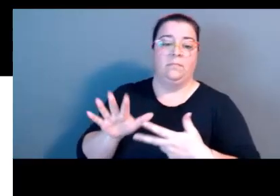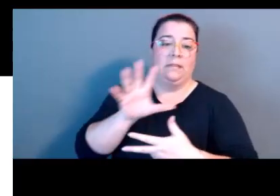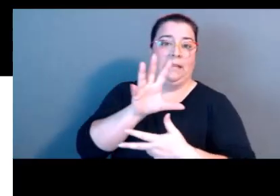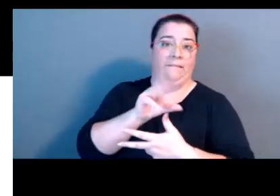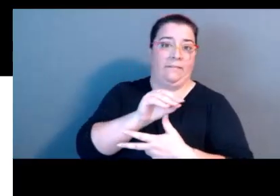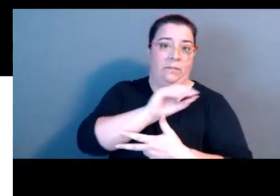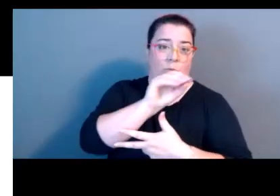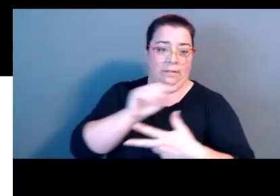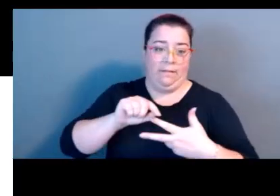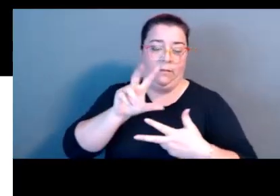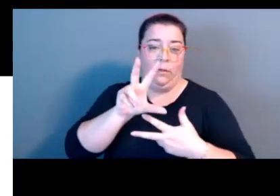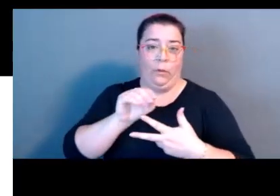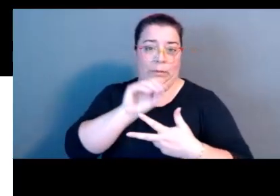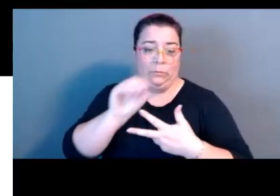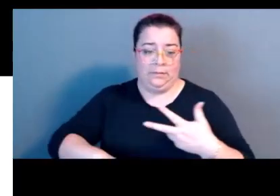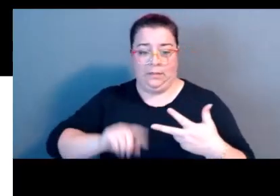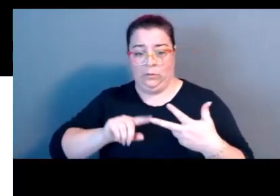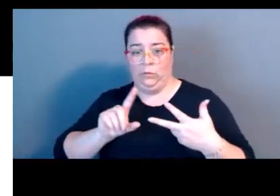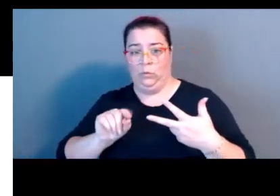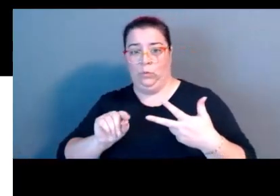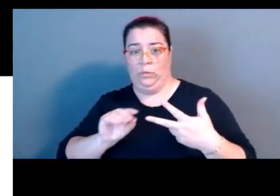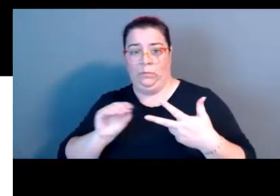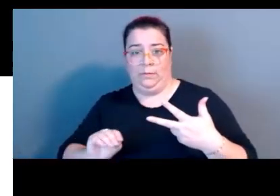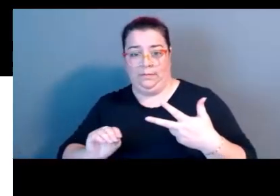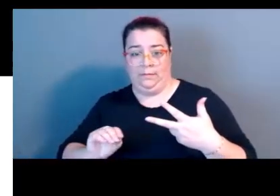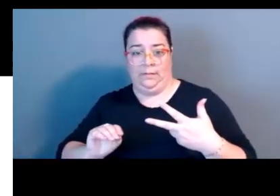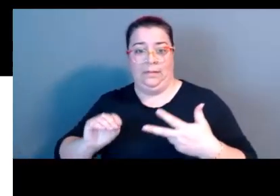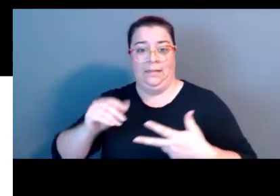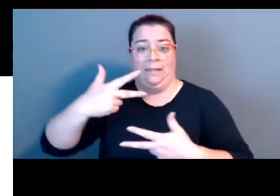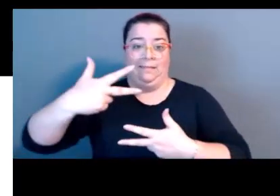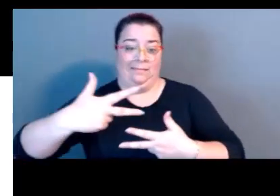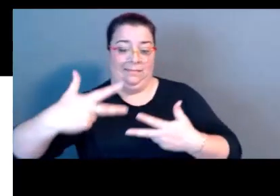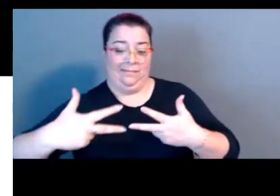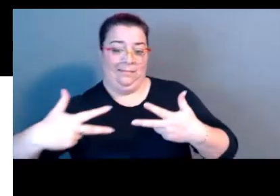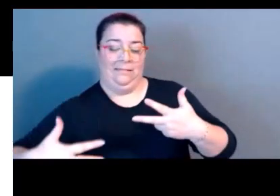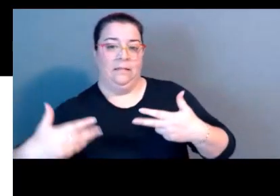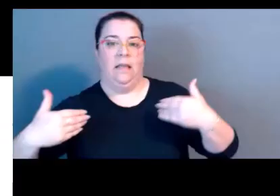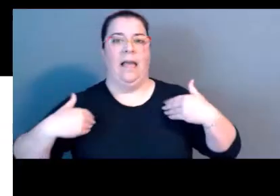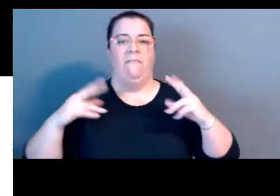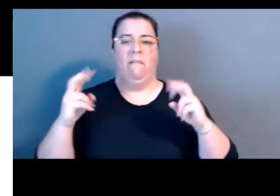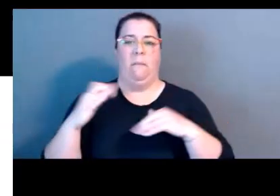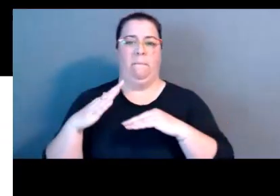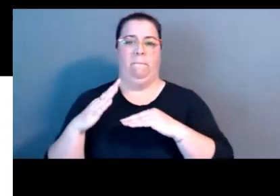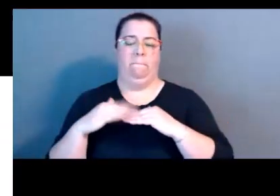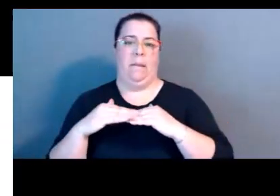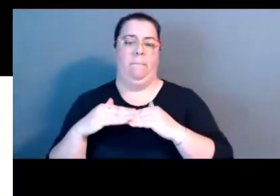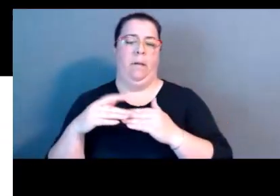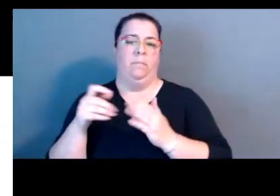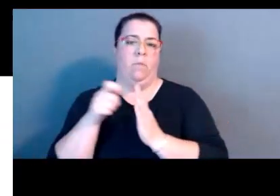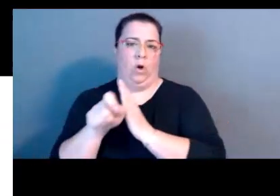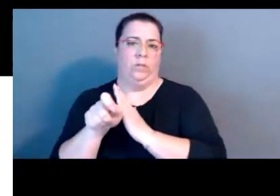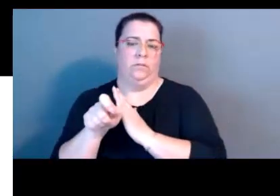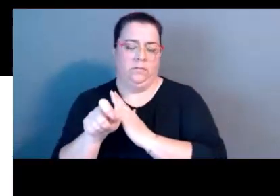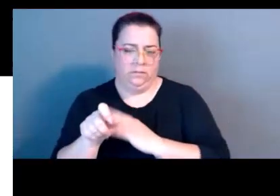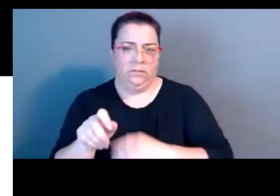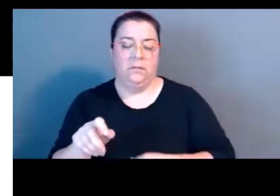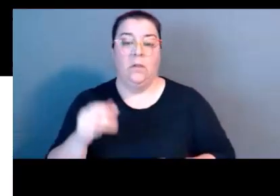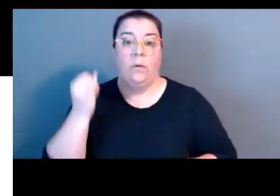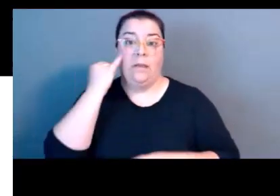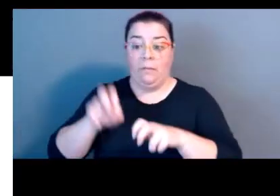Second, the minimum score. This is the threshold you must achieve from the peer assessor's scores to be eligible for consideration for funding.